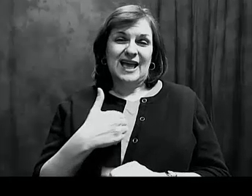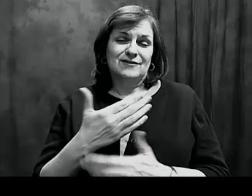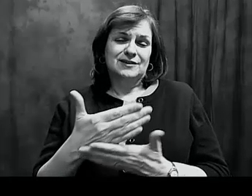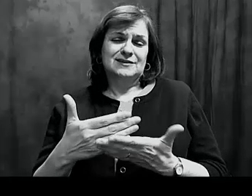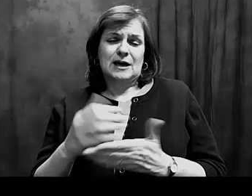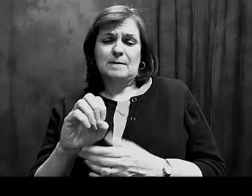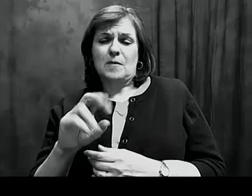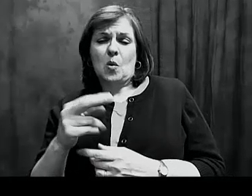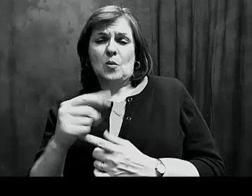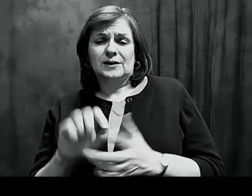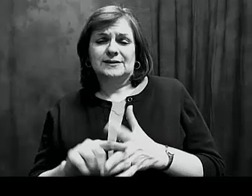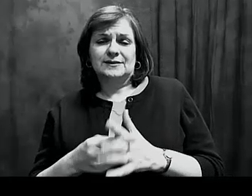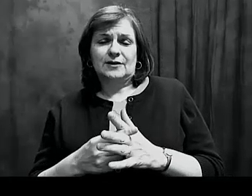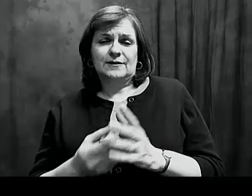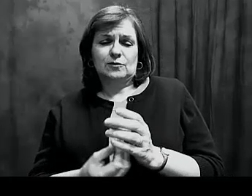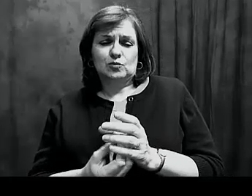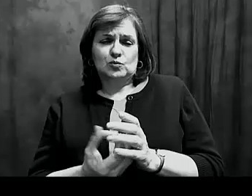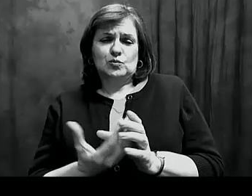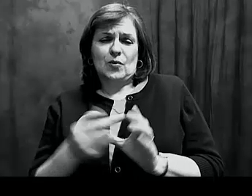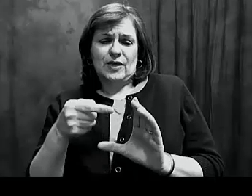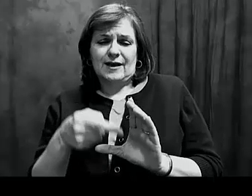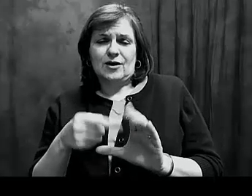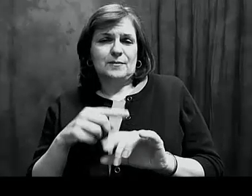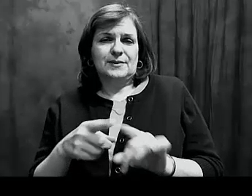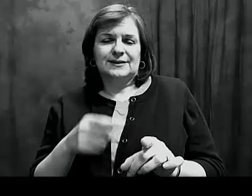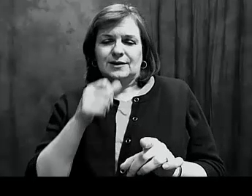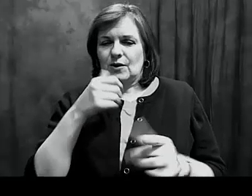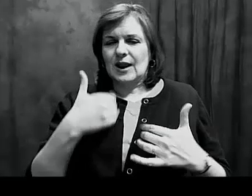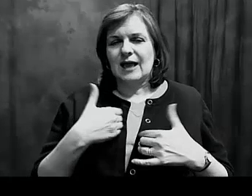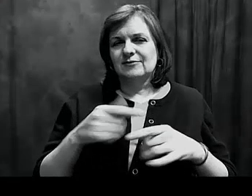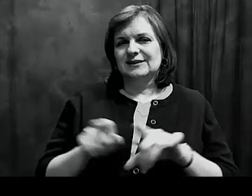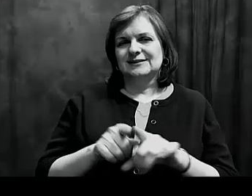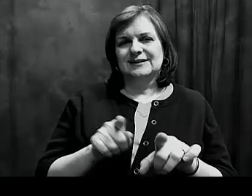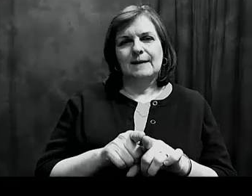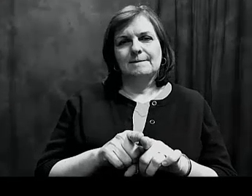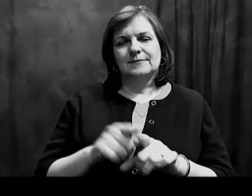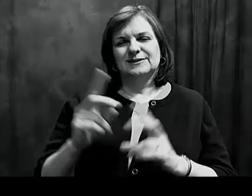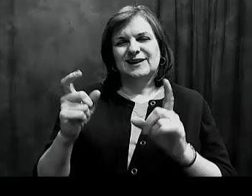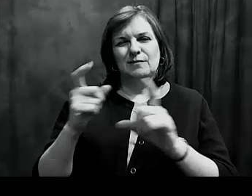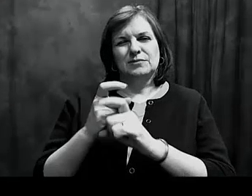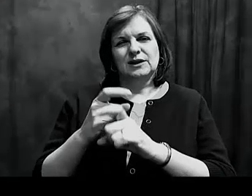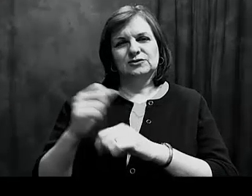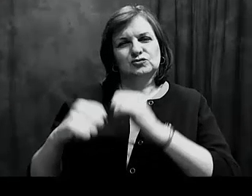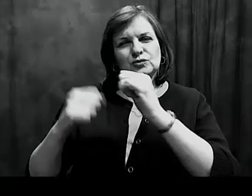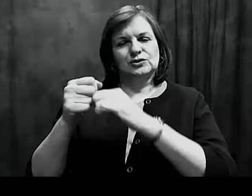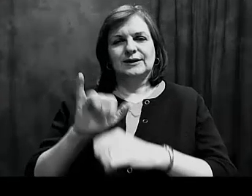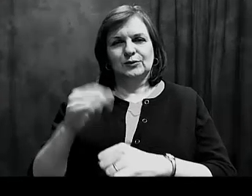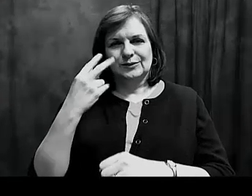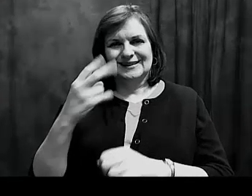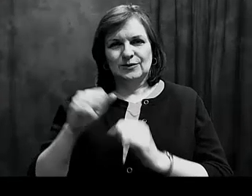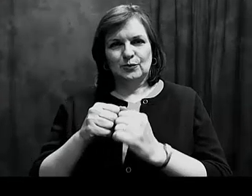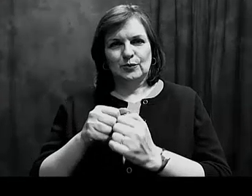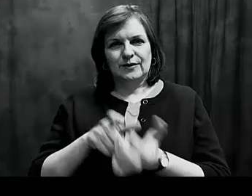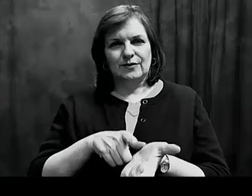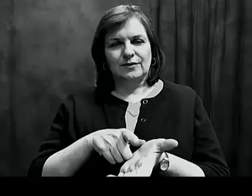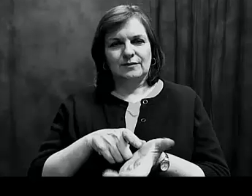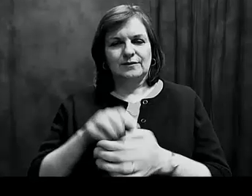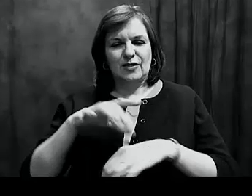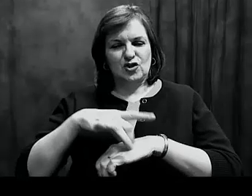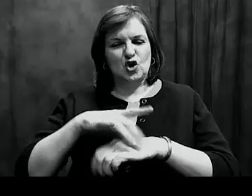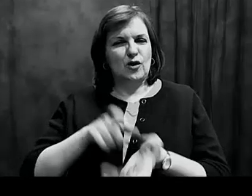they're not going to have the same organ structures as if you look down here at the earthworm